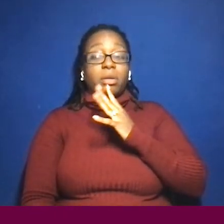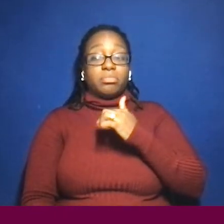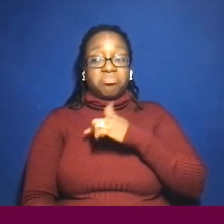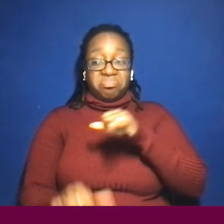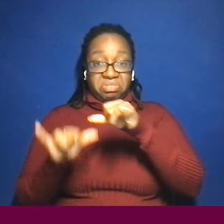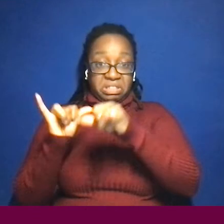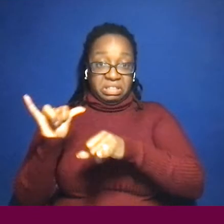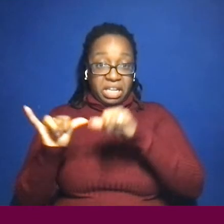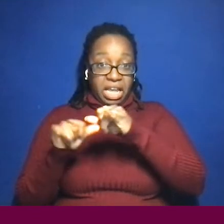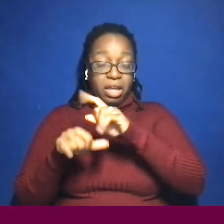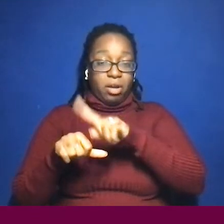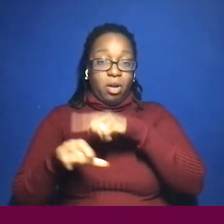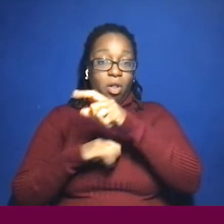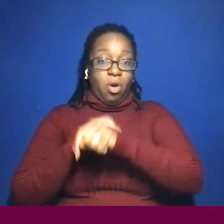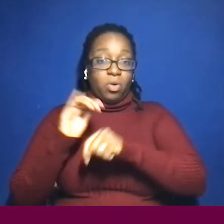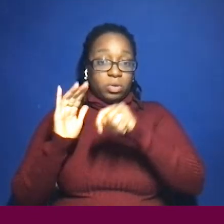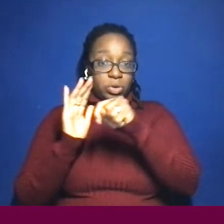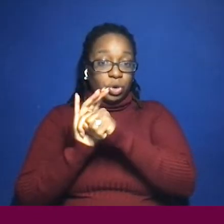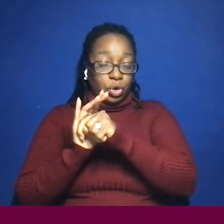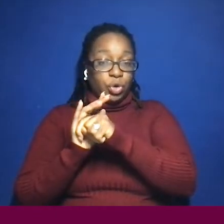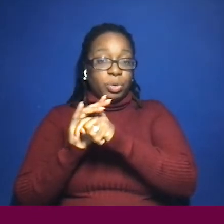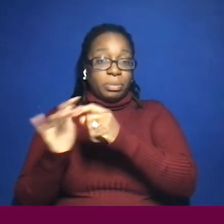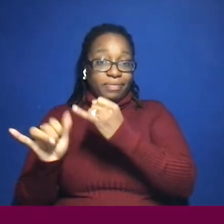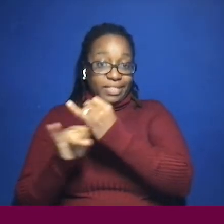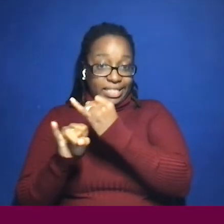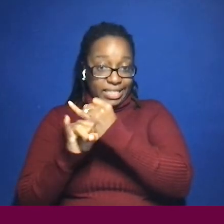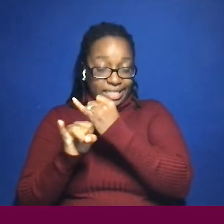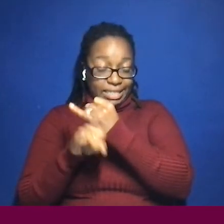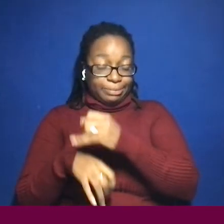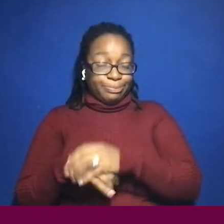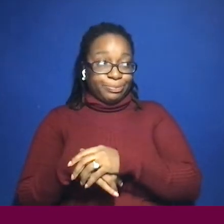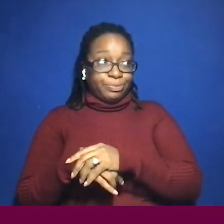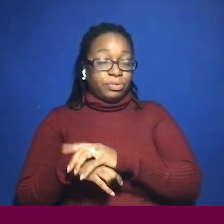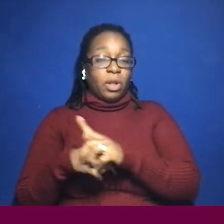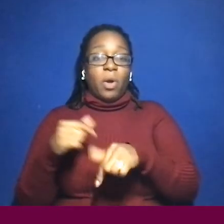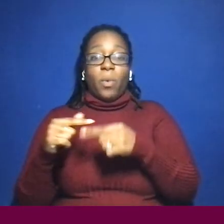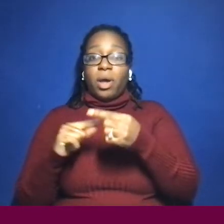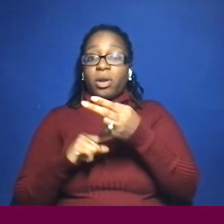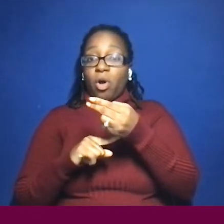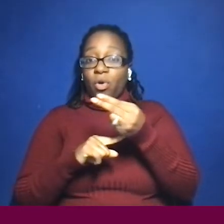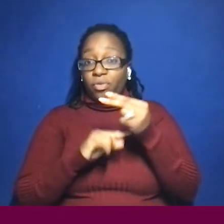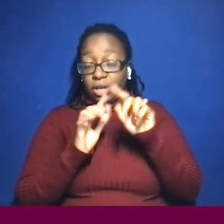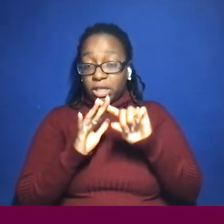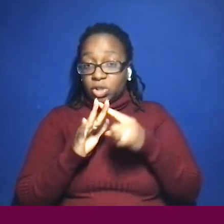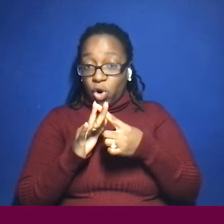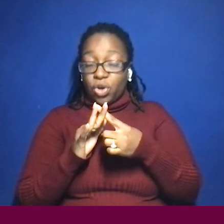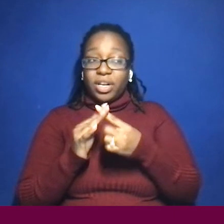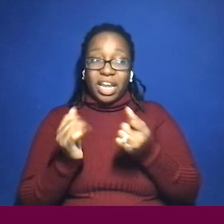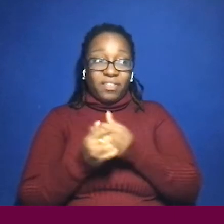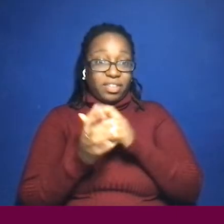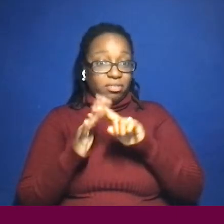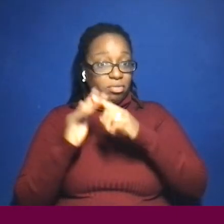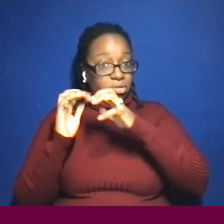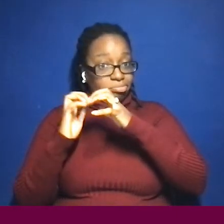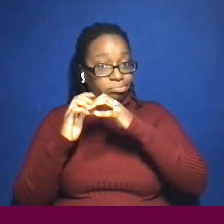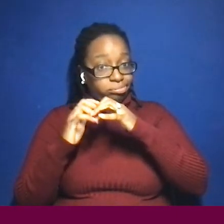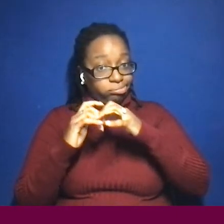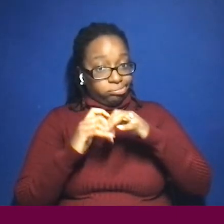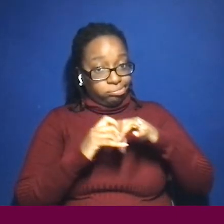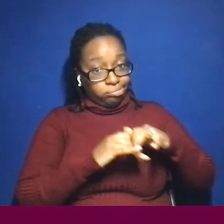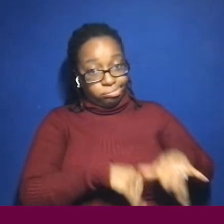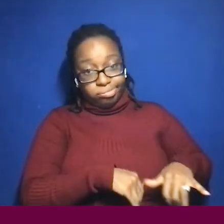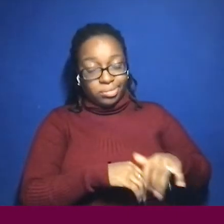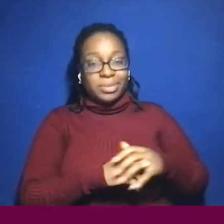and things started to fall apart at the beginning of the hurricane. And so she got her roll ladder